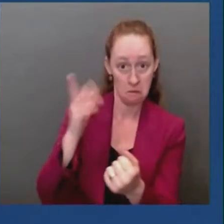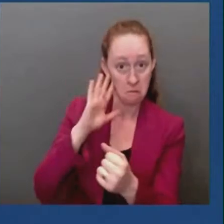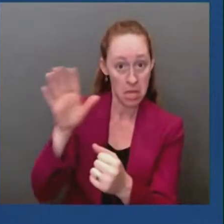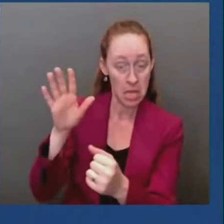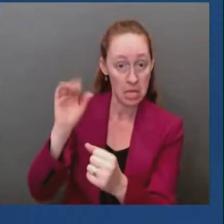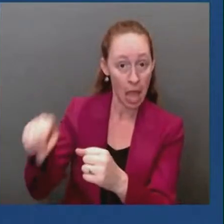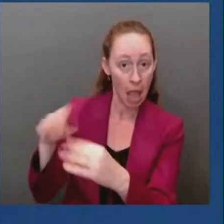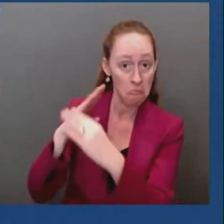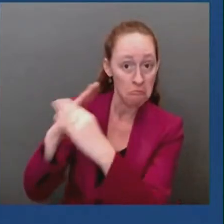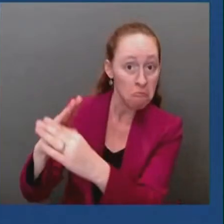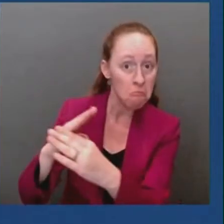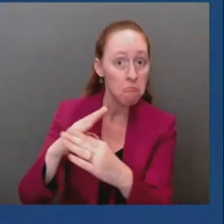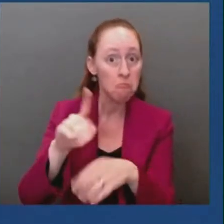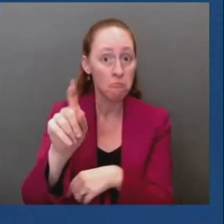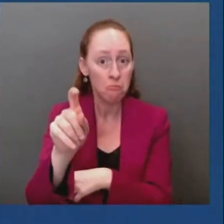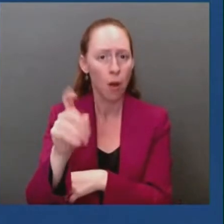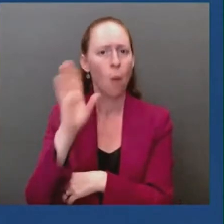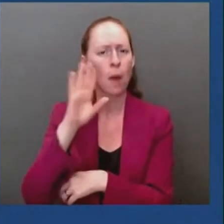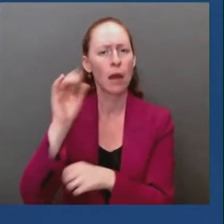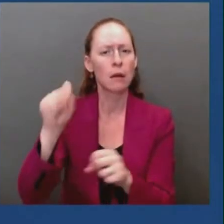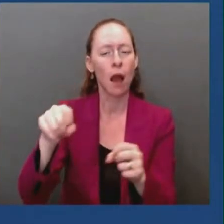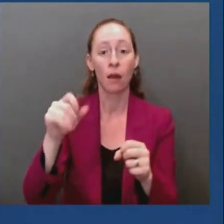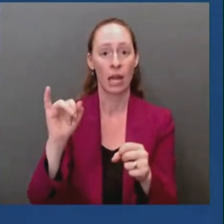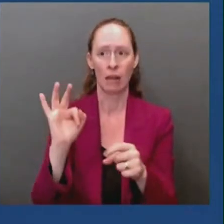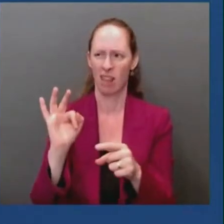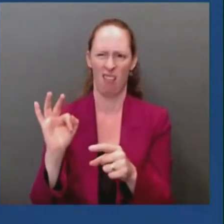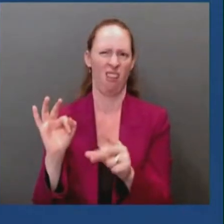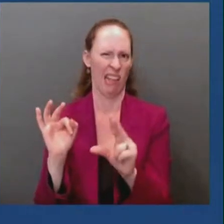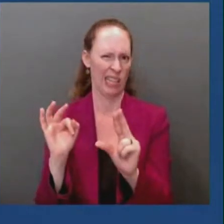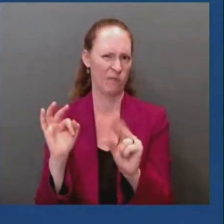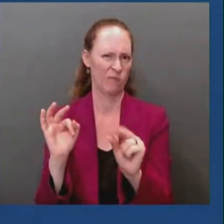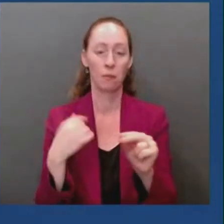AND SEE IF WE ARE STILL CLOSE TO WHAT WE ARE DOING NOW, I REMATCH CLOSELY, AND IF SO,